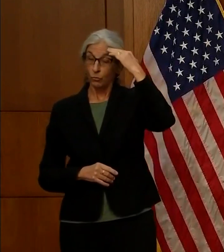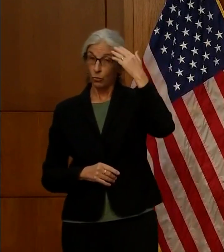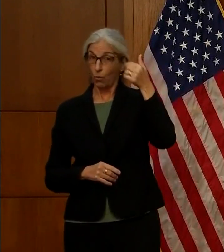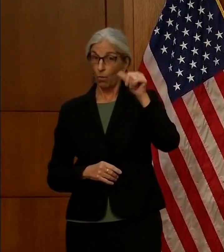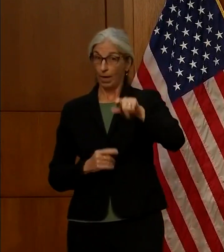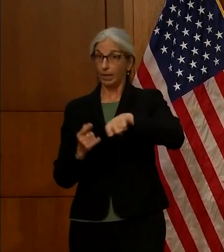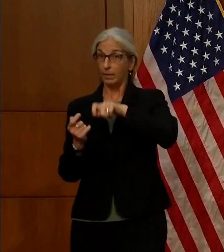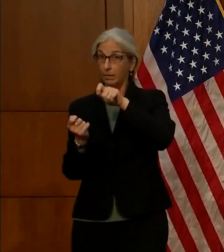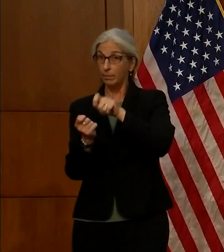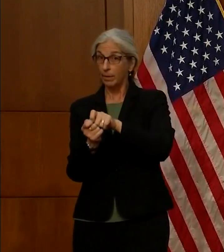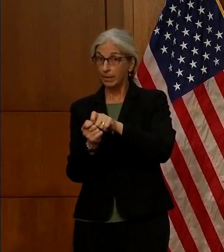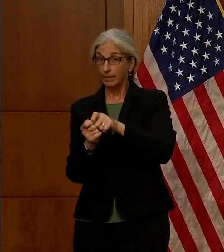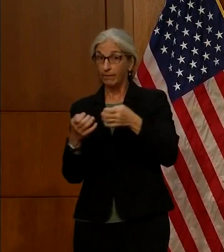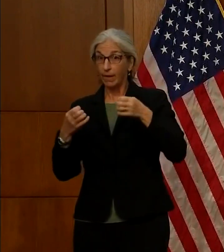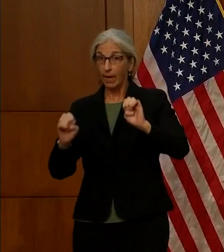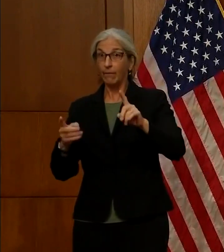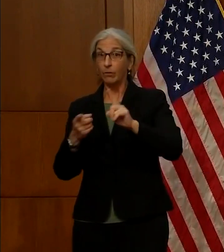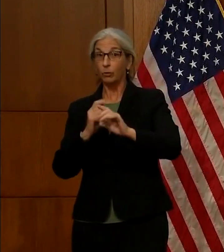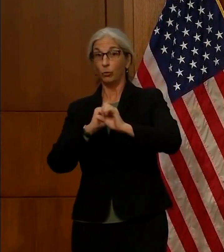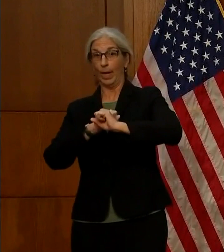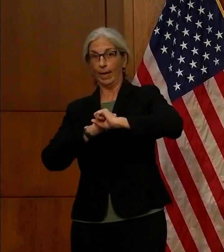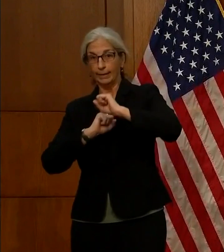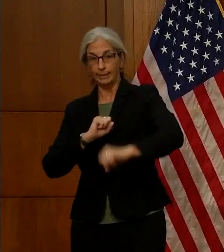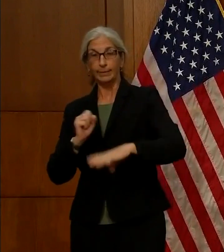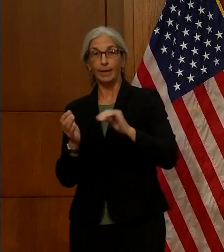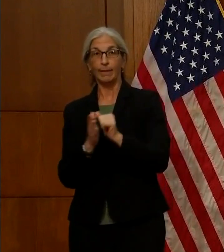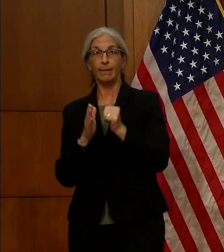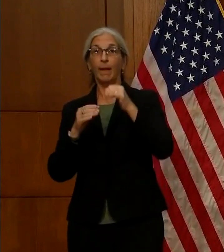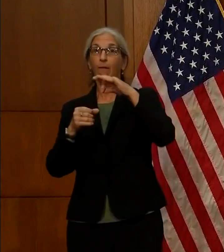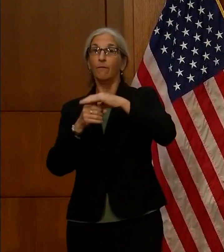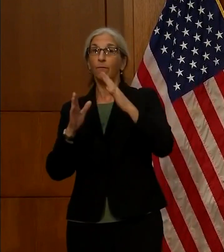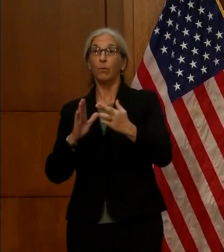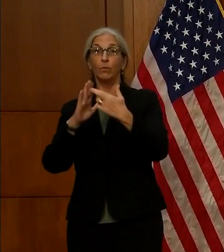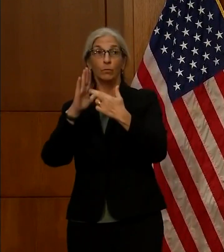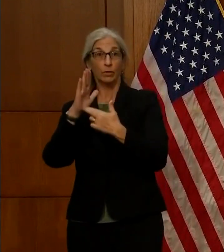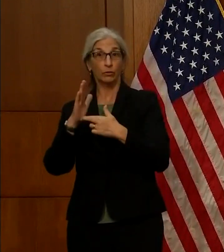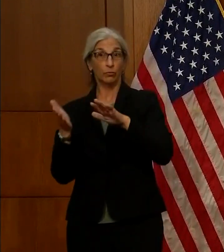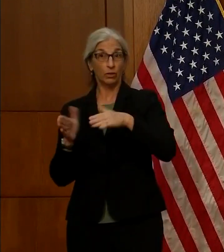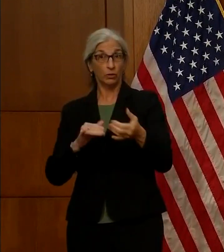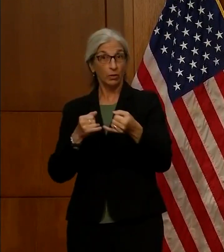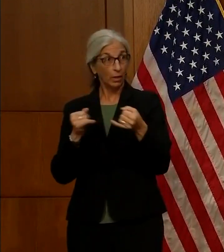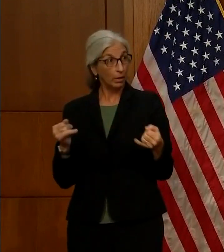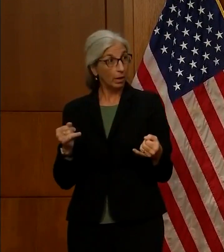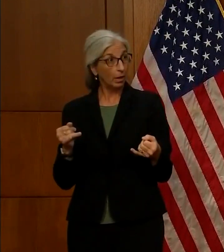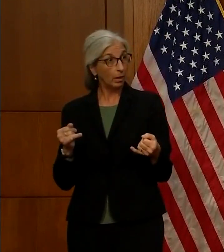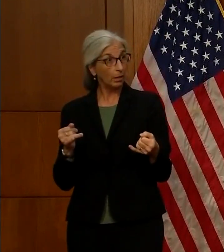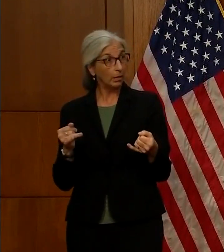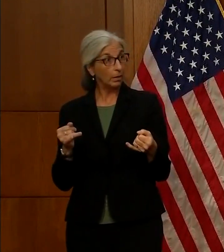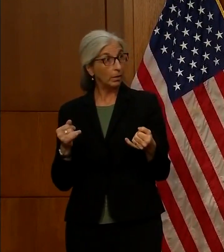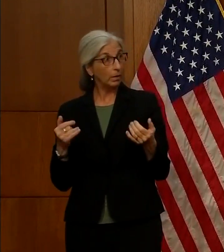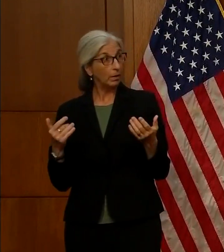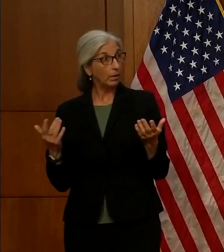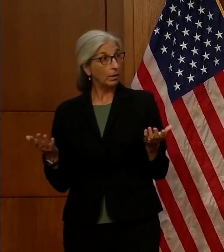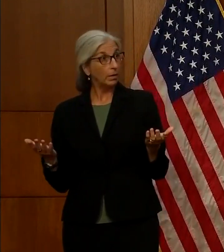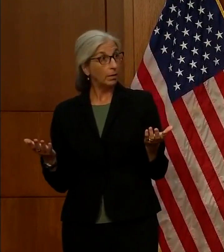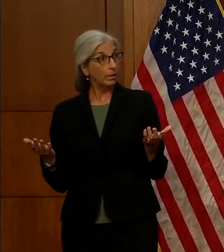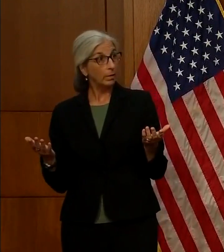THE GOVERNOR AND YOU'LL WEAR ANY MAKE UP ARTISTRY FROM THE VOTER REGISTRATION DEADLINE-